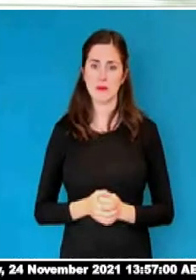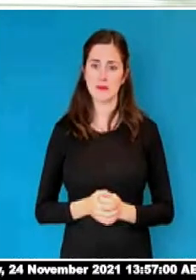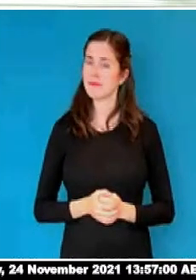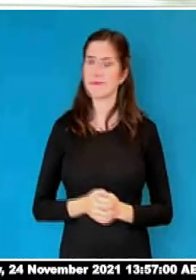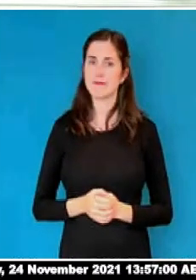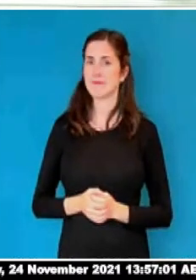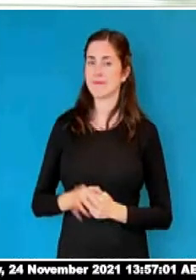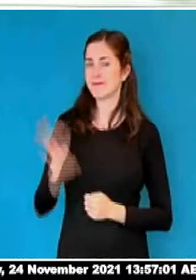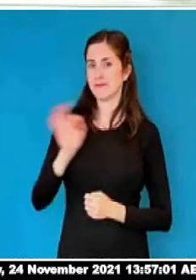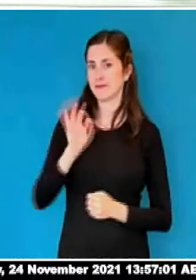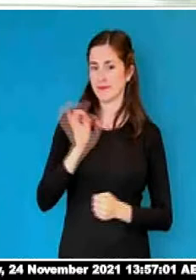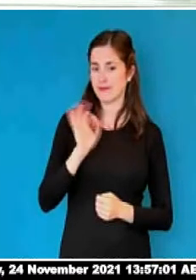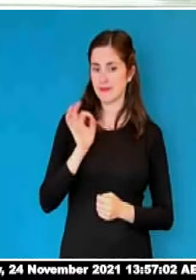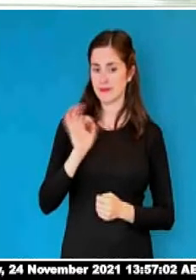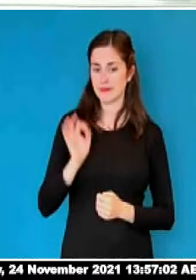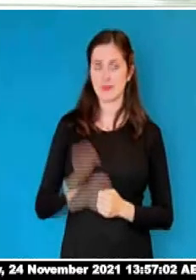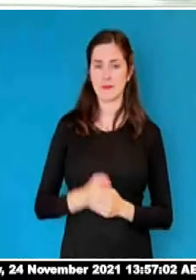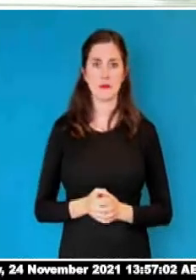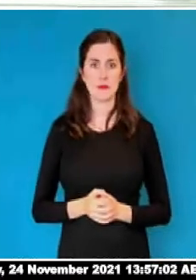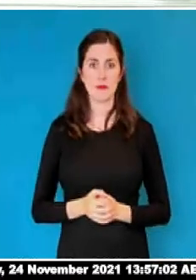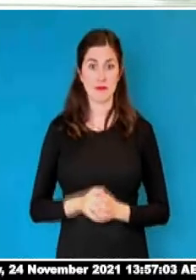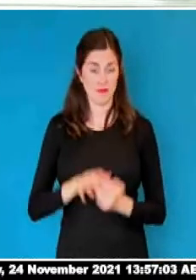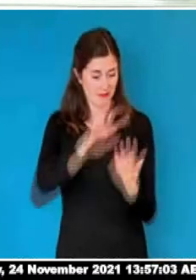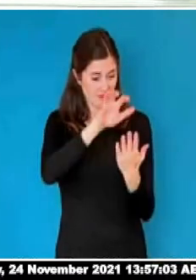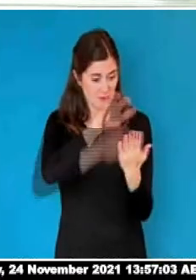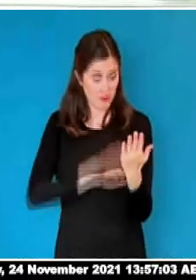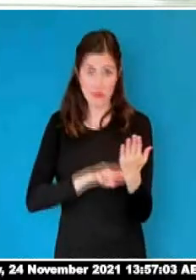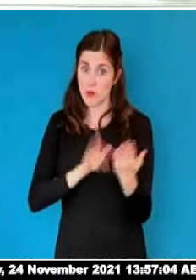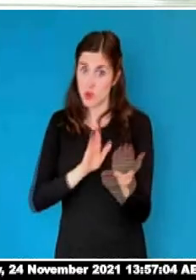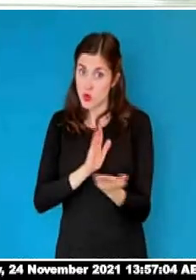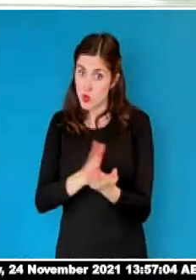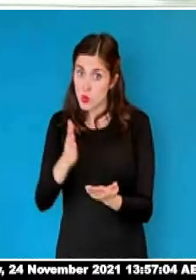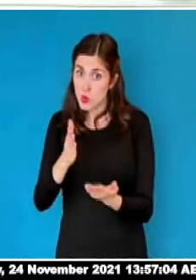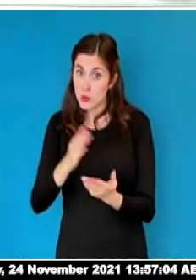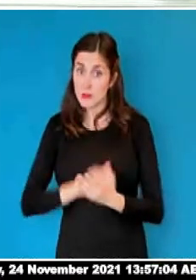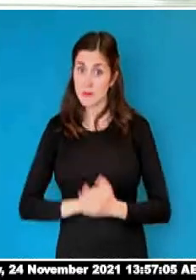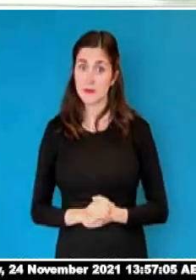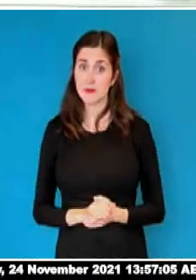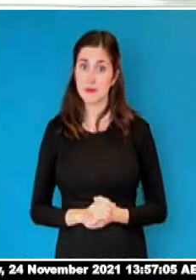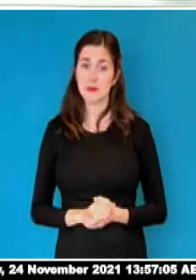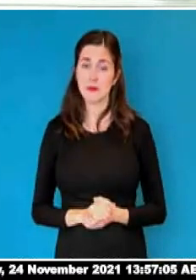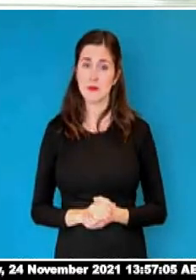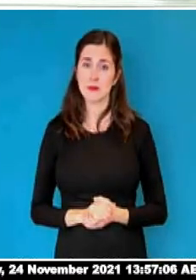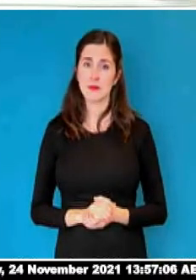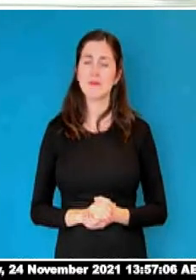Thank you. MS EASTMAN: Are the contents of that statement true and correct? Yes, they are.